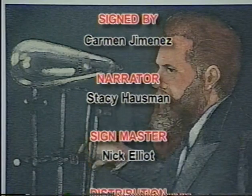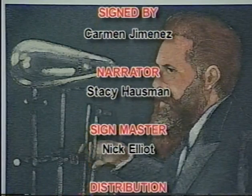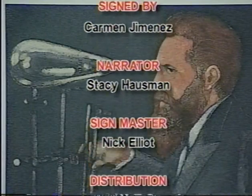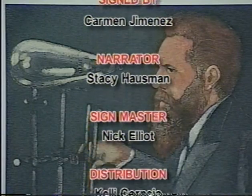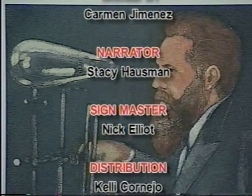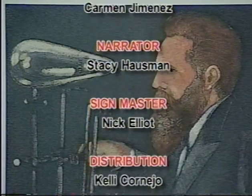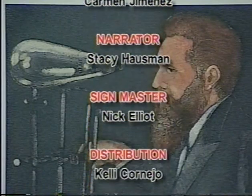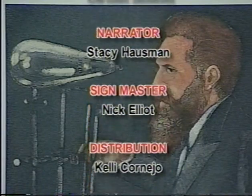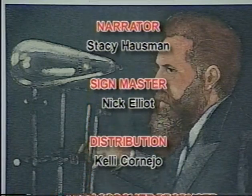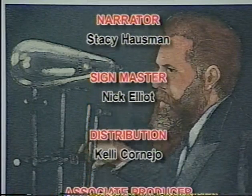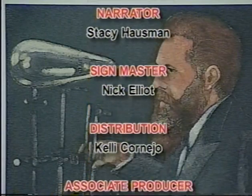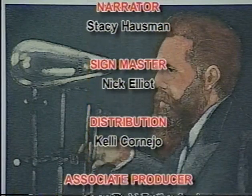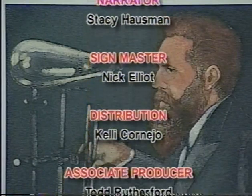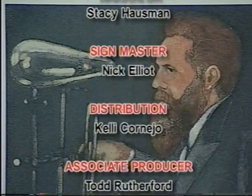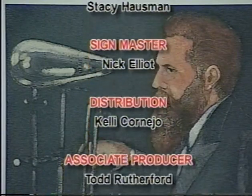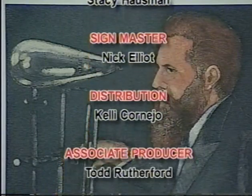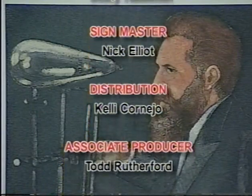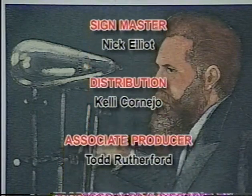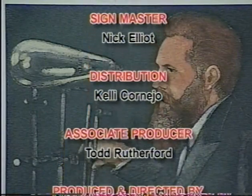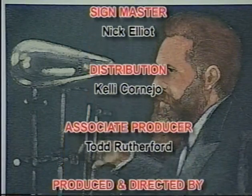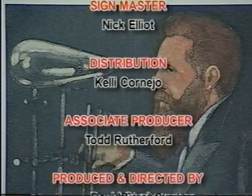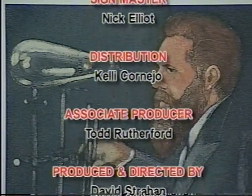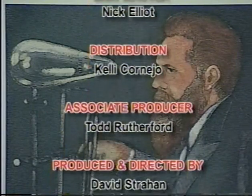was more important than winning awards or getting rich.